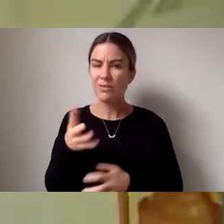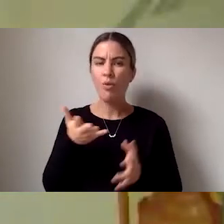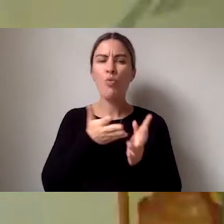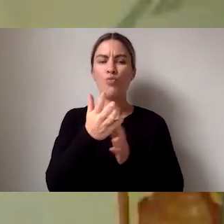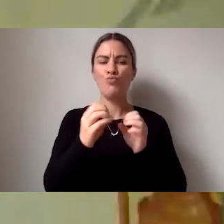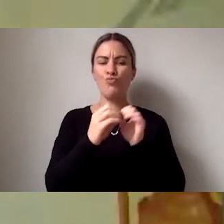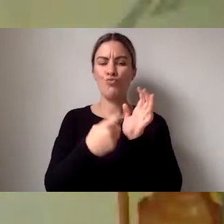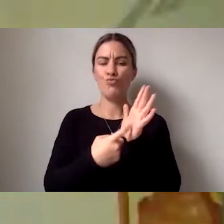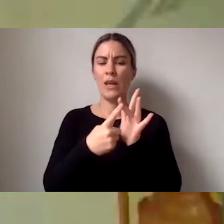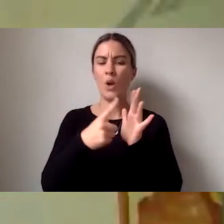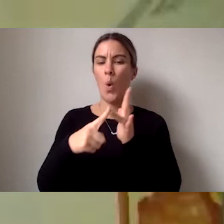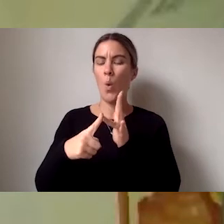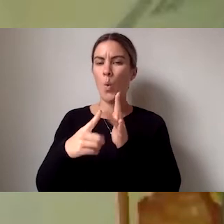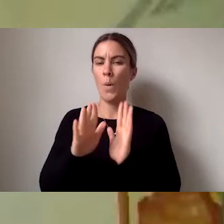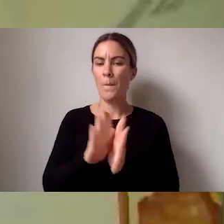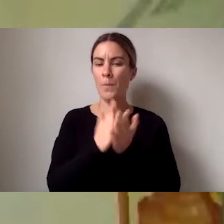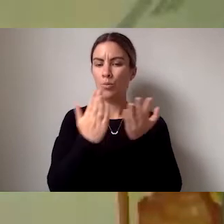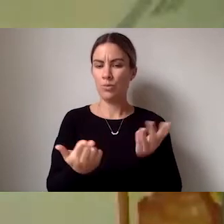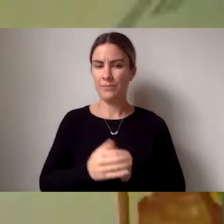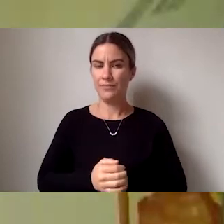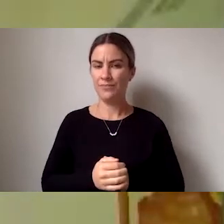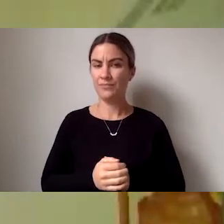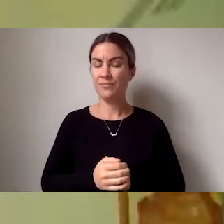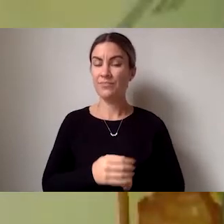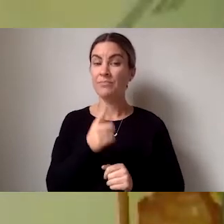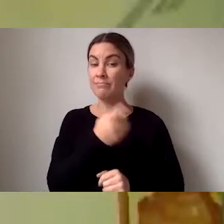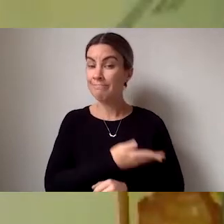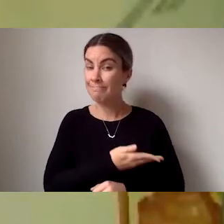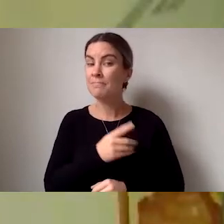organising, with a part of that time in